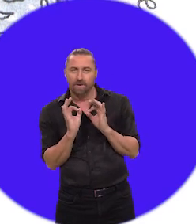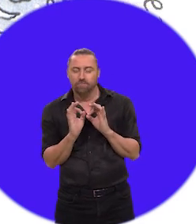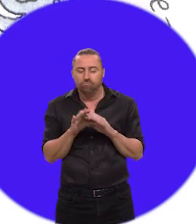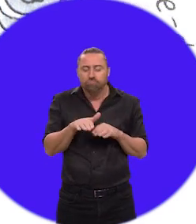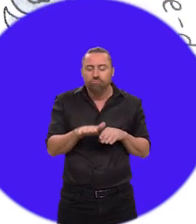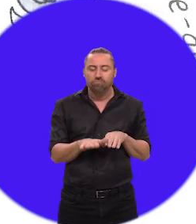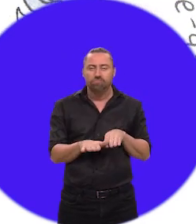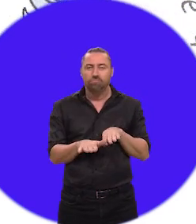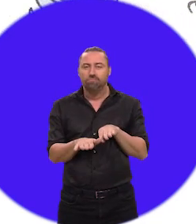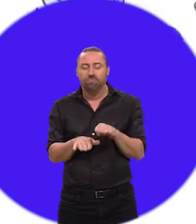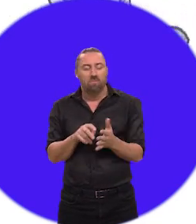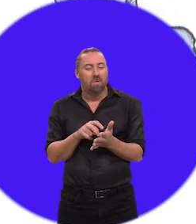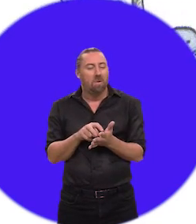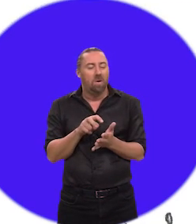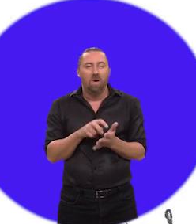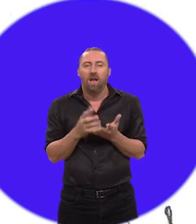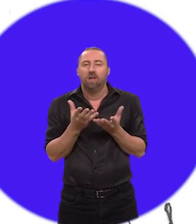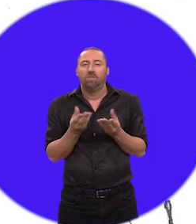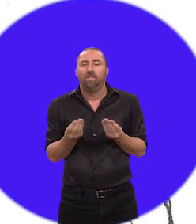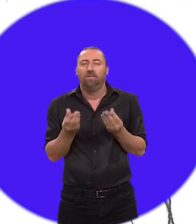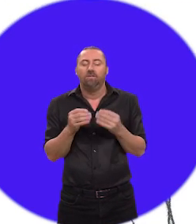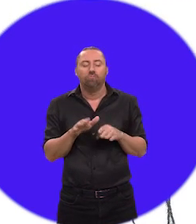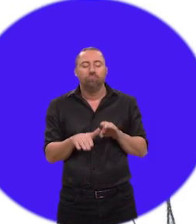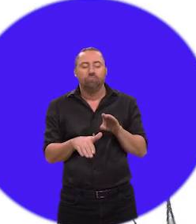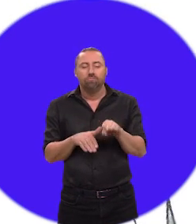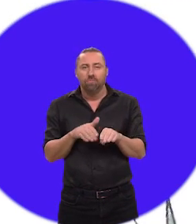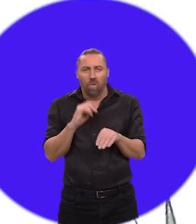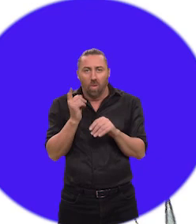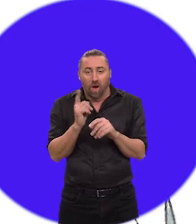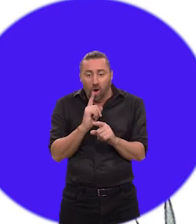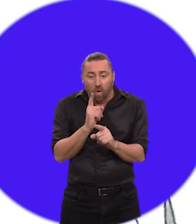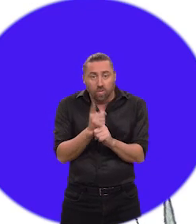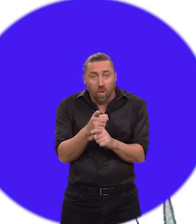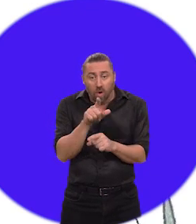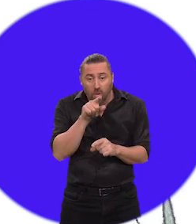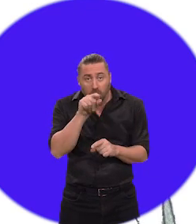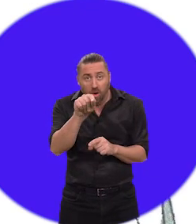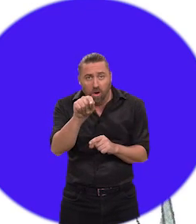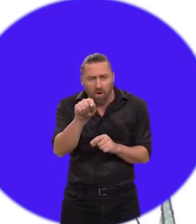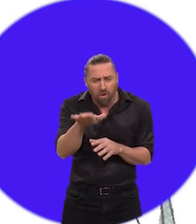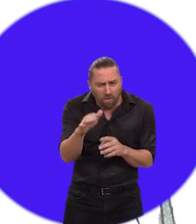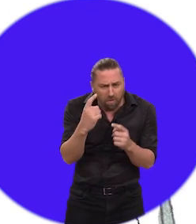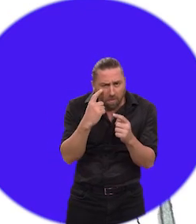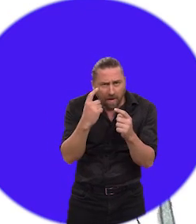stepped quiet steps, and whispered quiet words. "Be careful, bird."